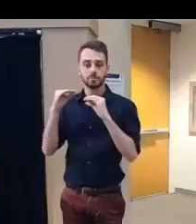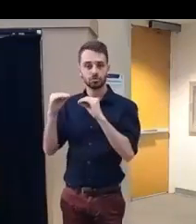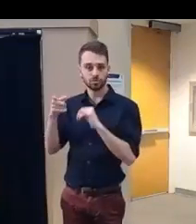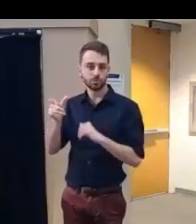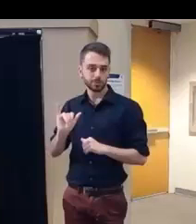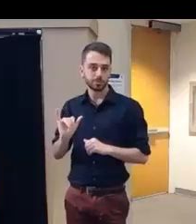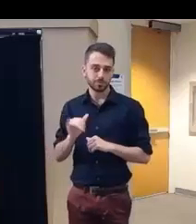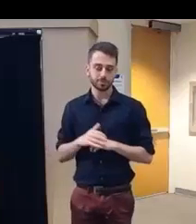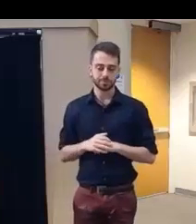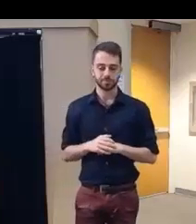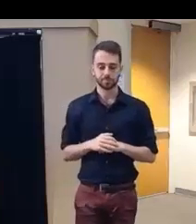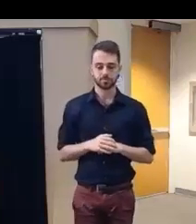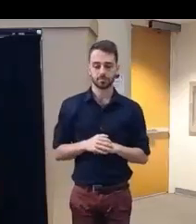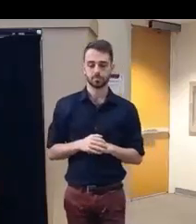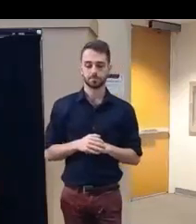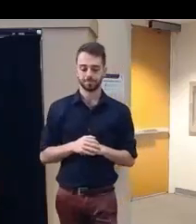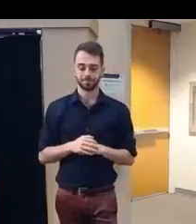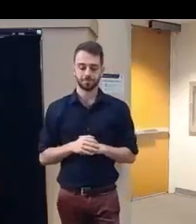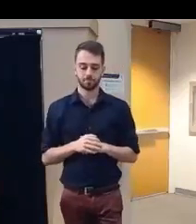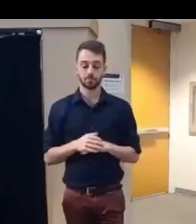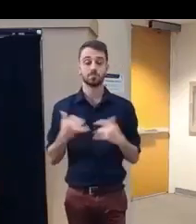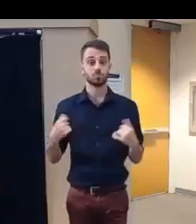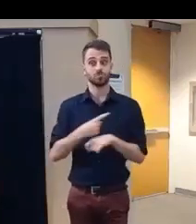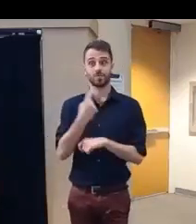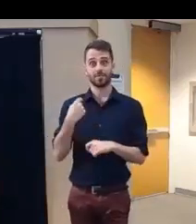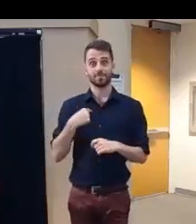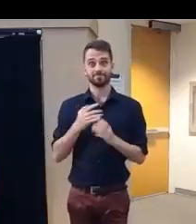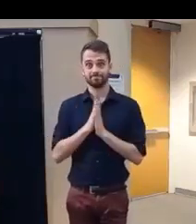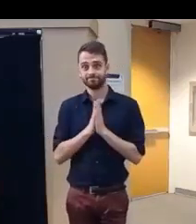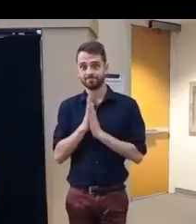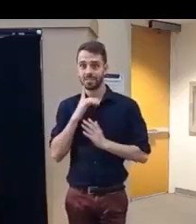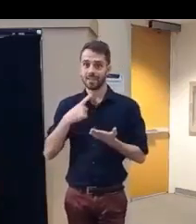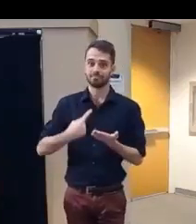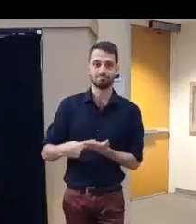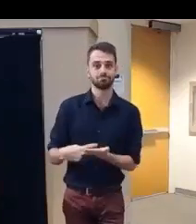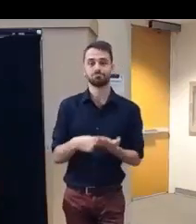residents as well but today I'm going to focus on our psychology training program and specifically